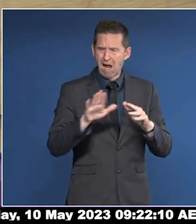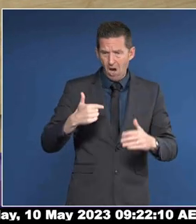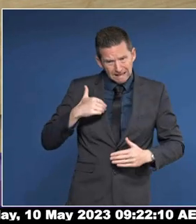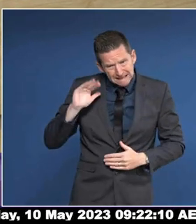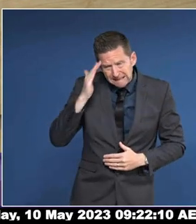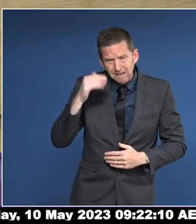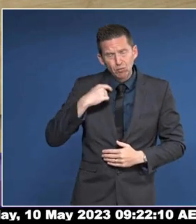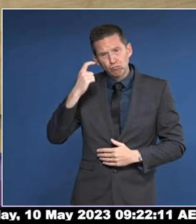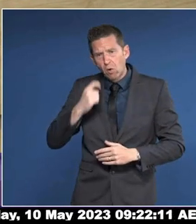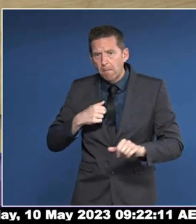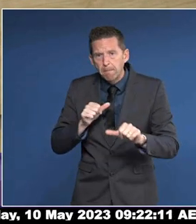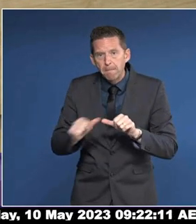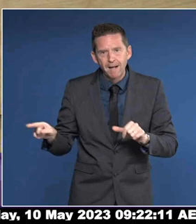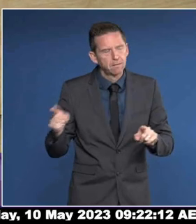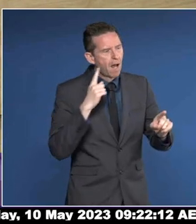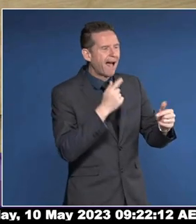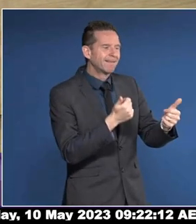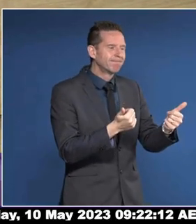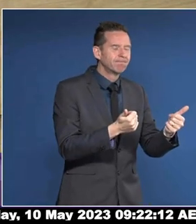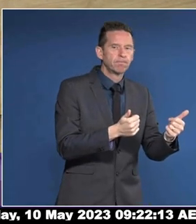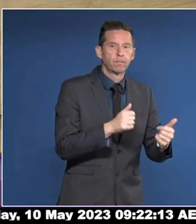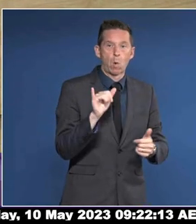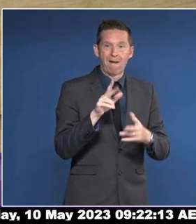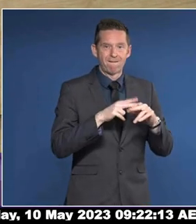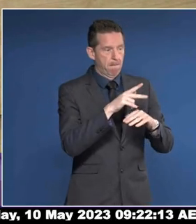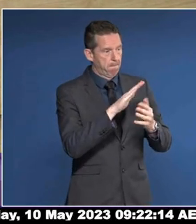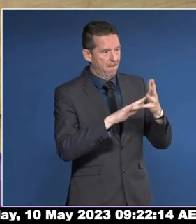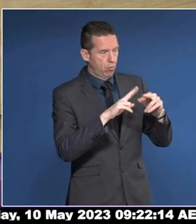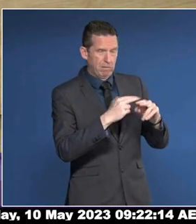And if a parent makes some improvements, then a lot of weight may be